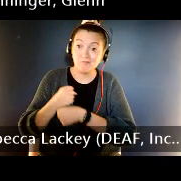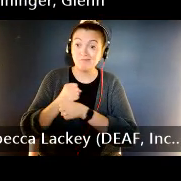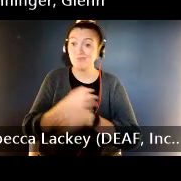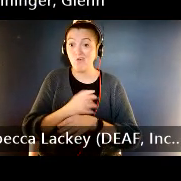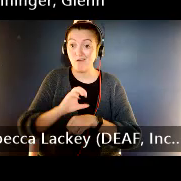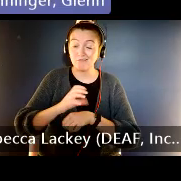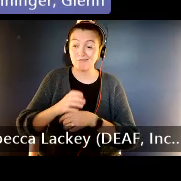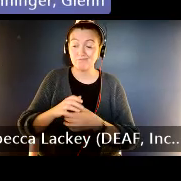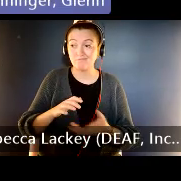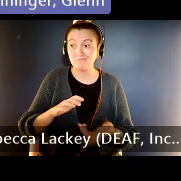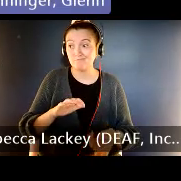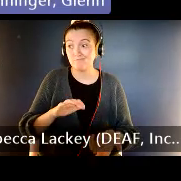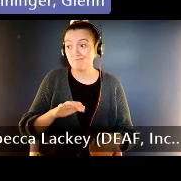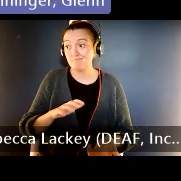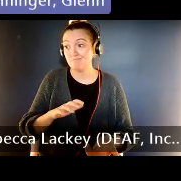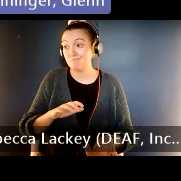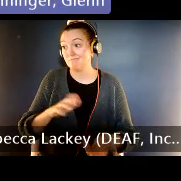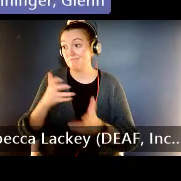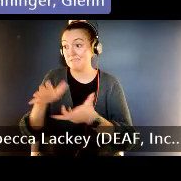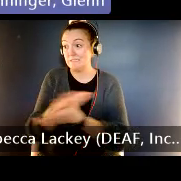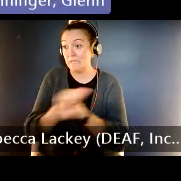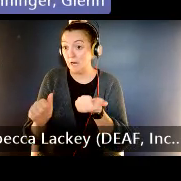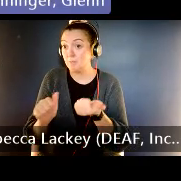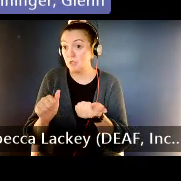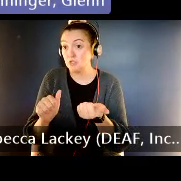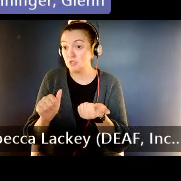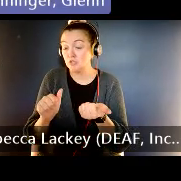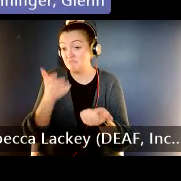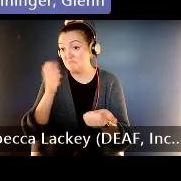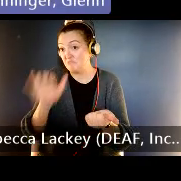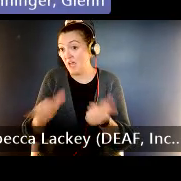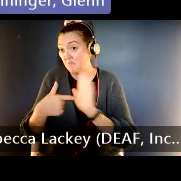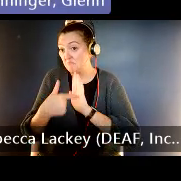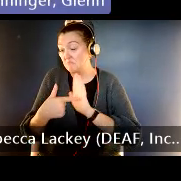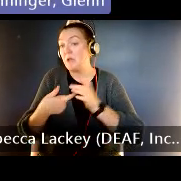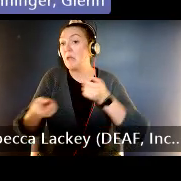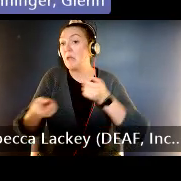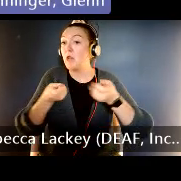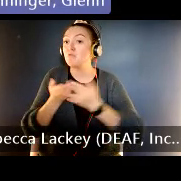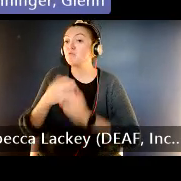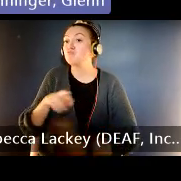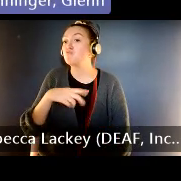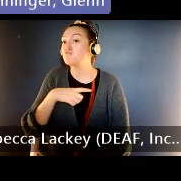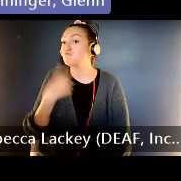can cause damage and things of that nature are handled through our risk